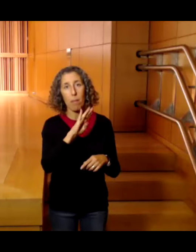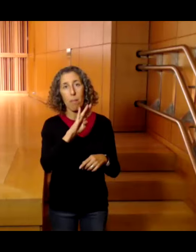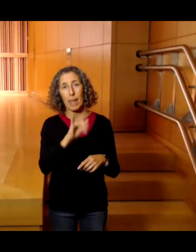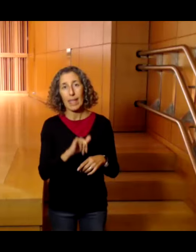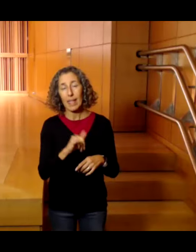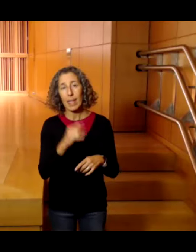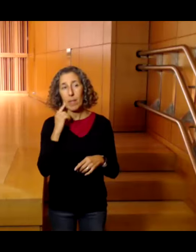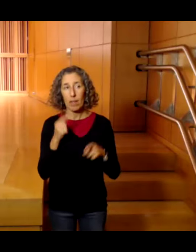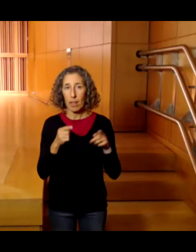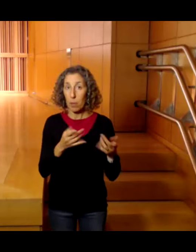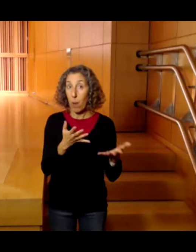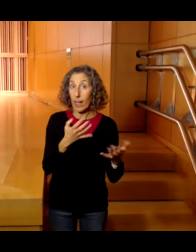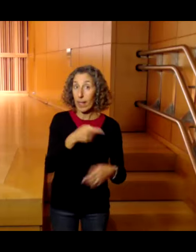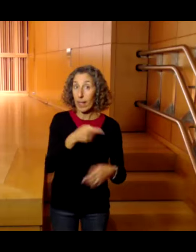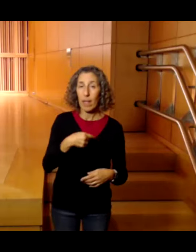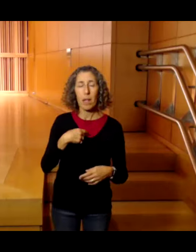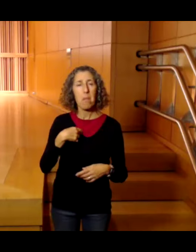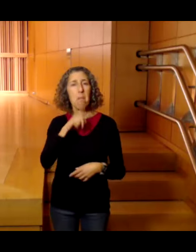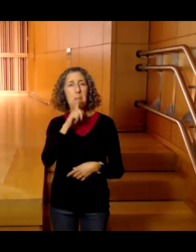James did not yet know if he liked it.